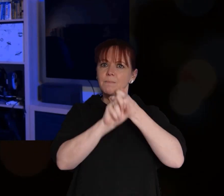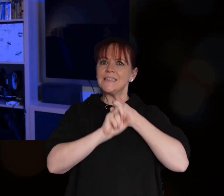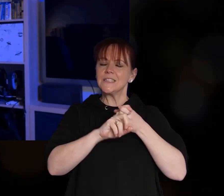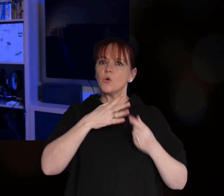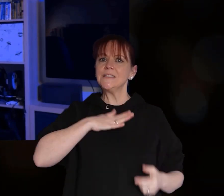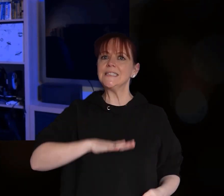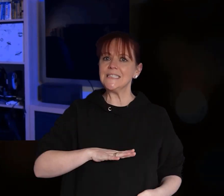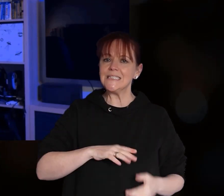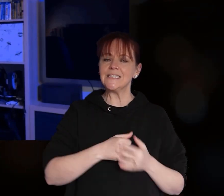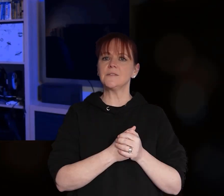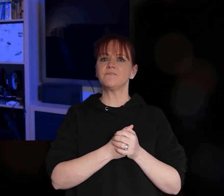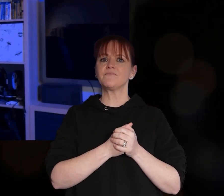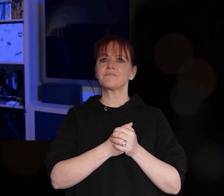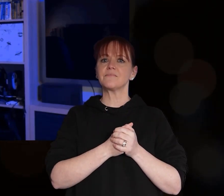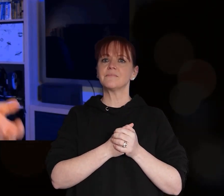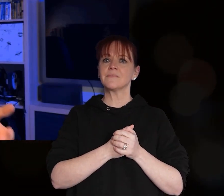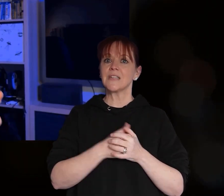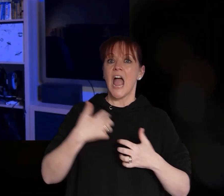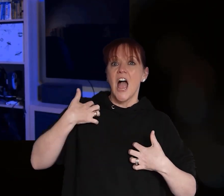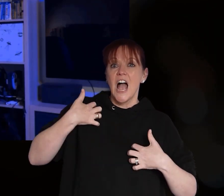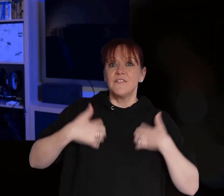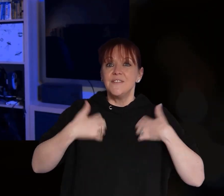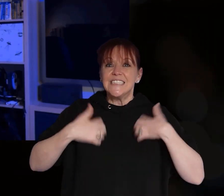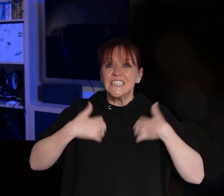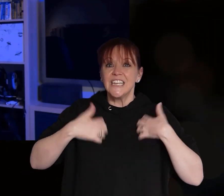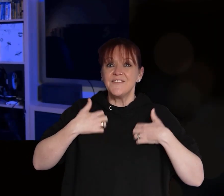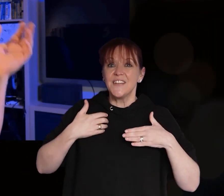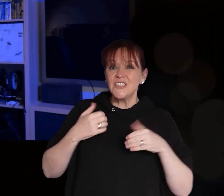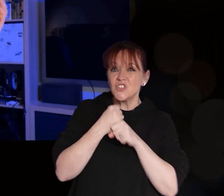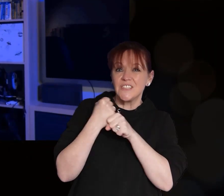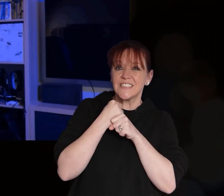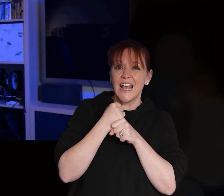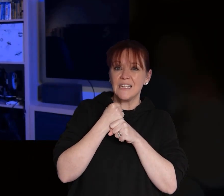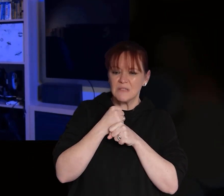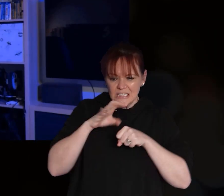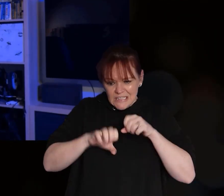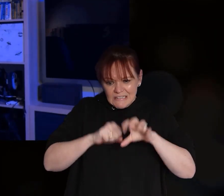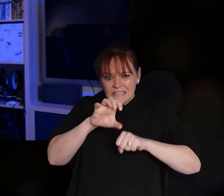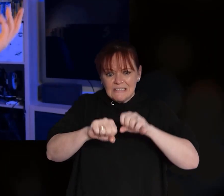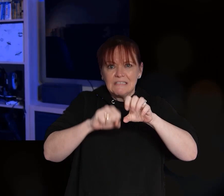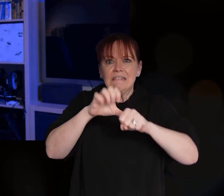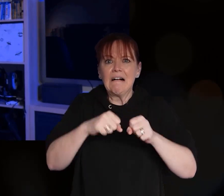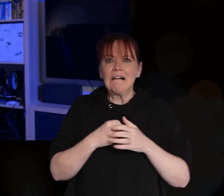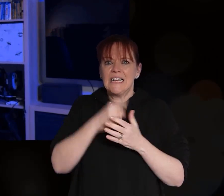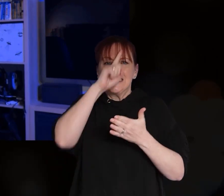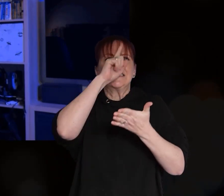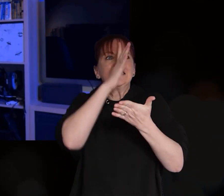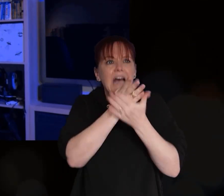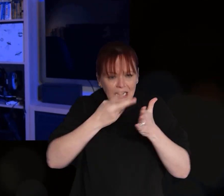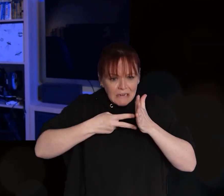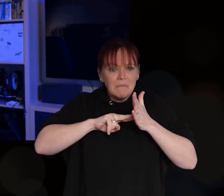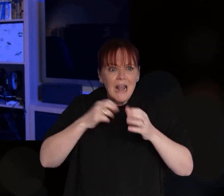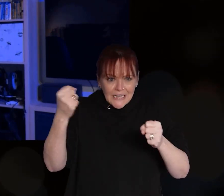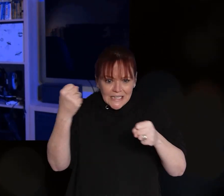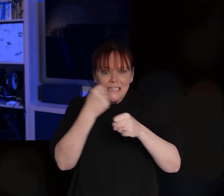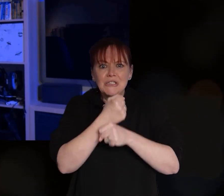Metroidvania a tricky beast, perception, affordances, filtering, deciding, planning, doing... It really is a masterclass in how to make a game